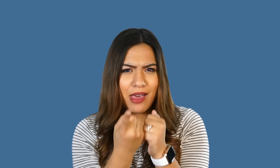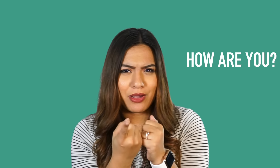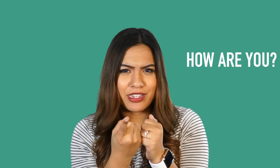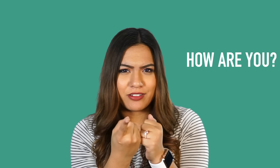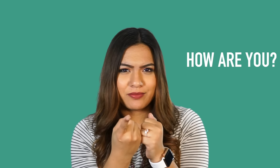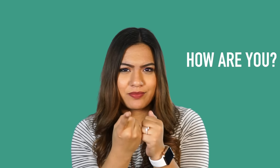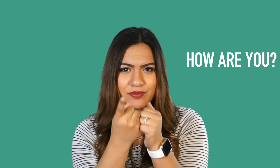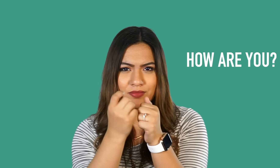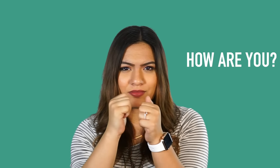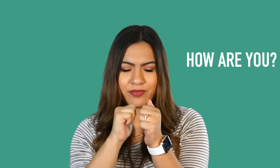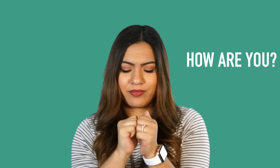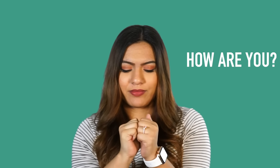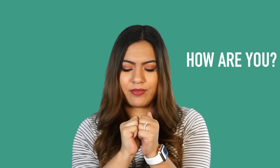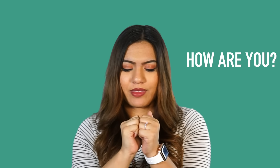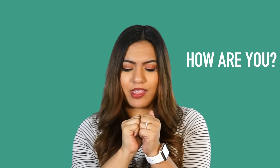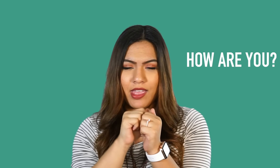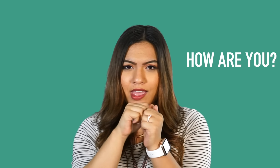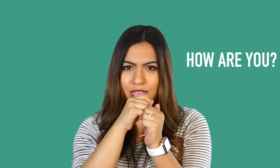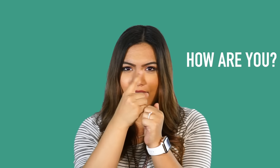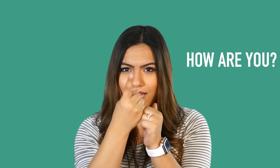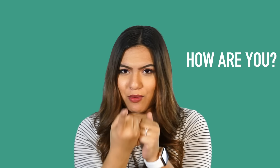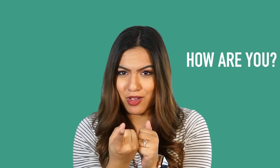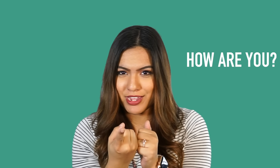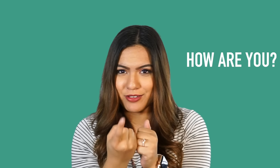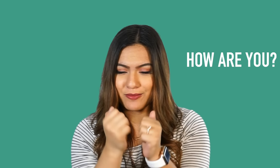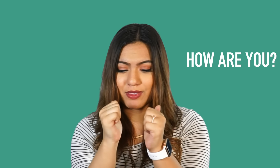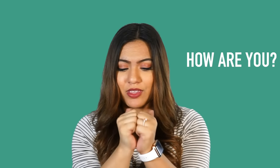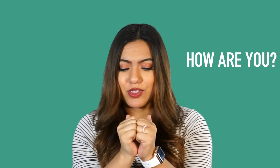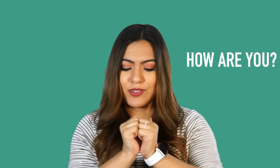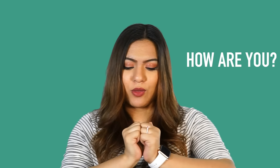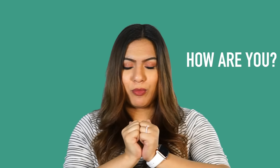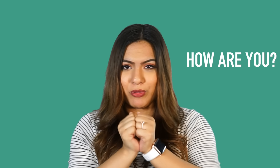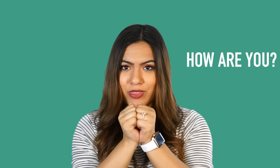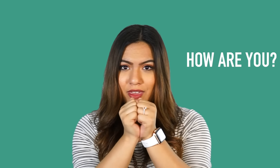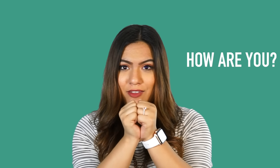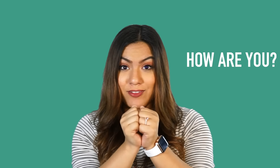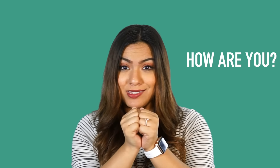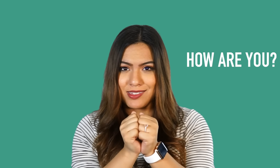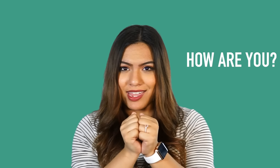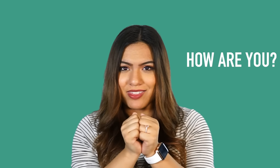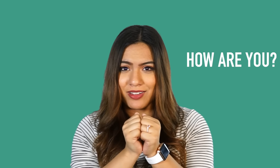"How are you?" Both fists together,